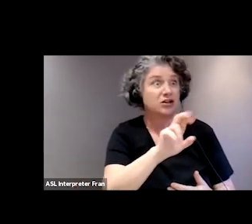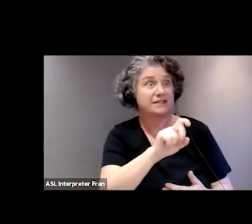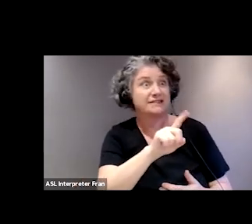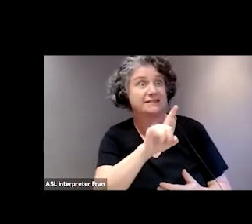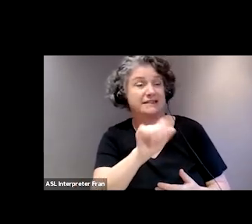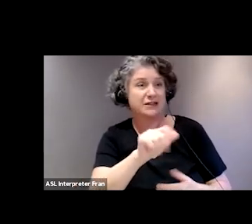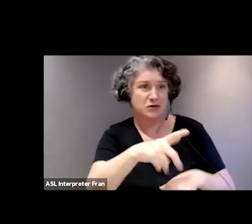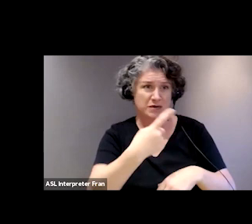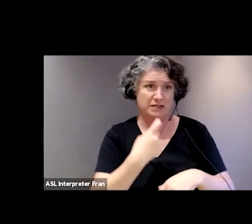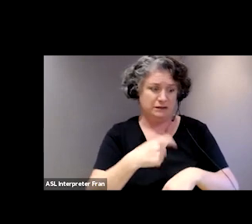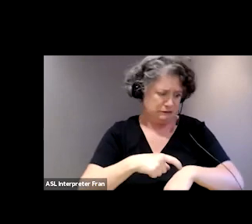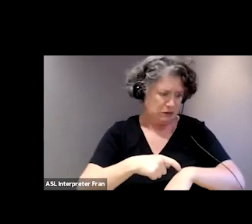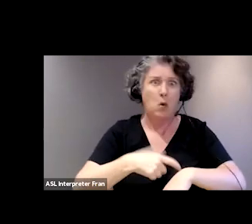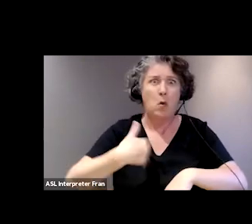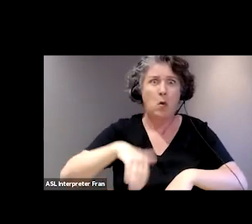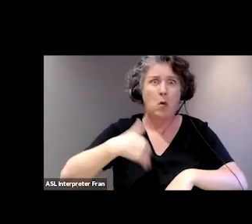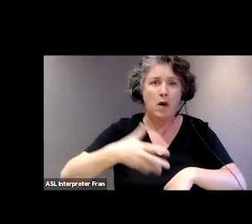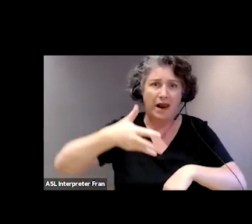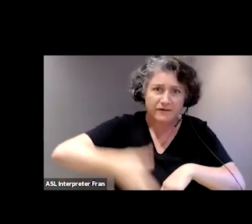issue, hopefully it will help change that practice a little bit. Unfortunately, it has